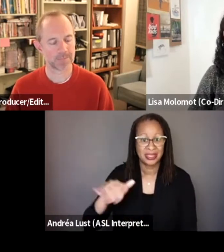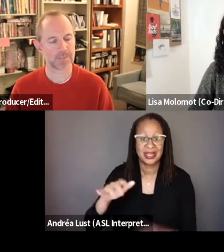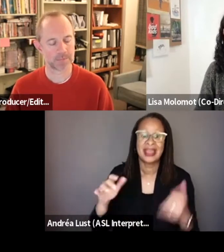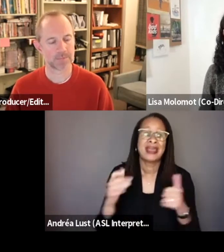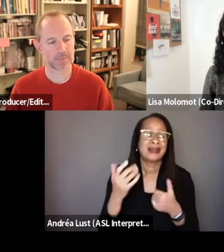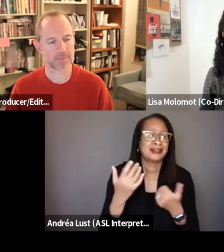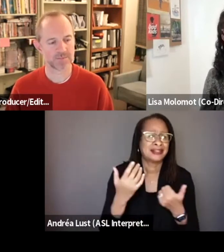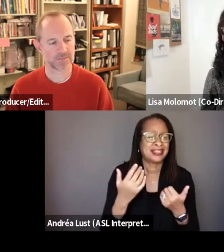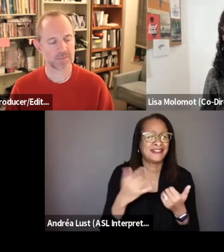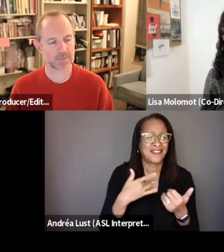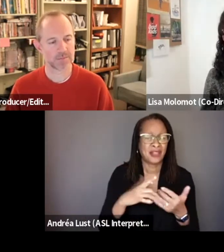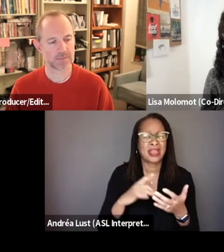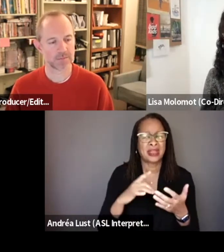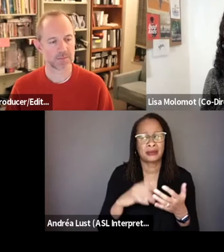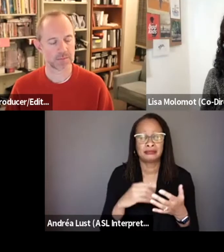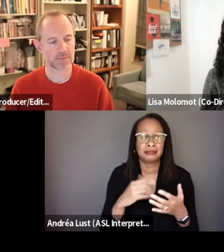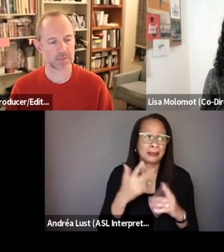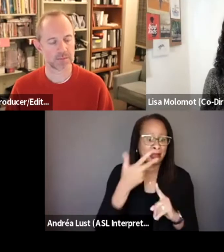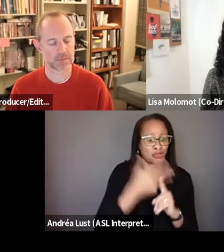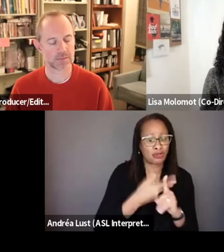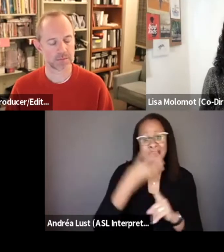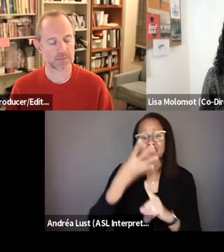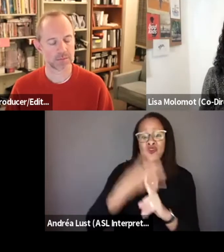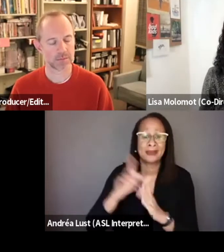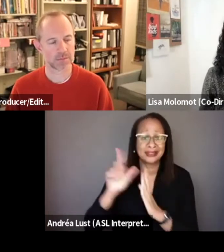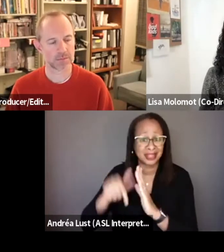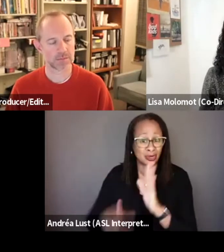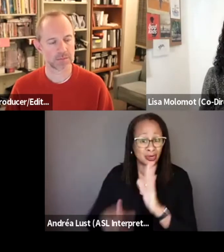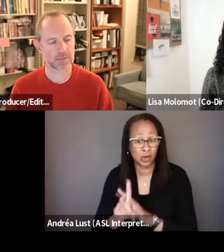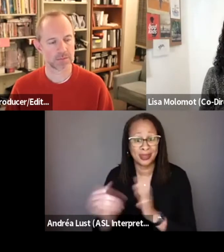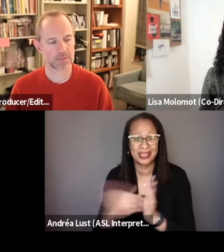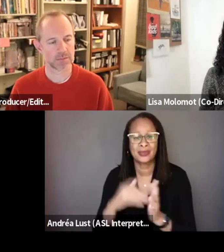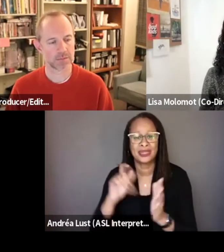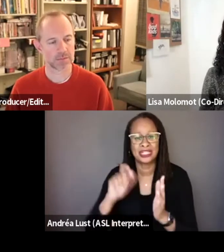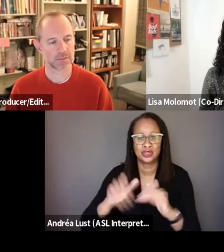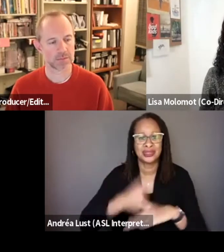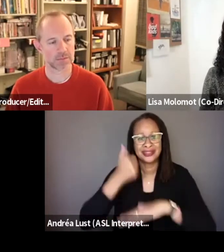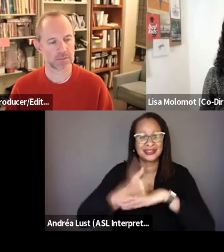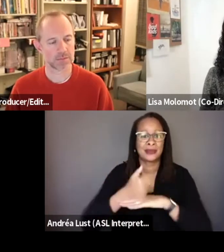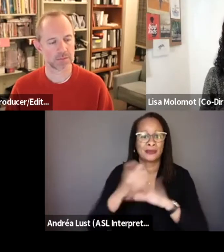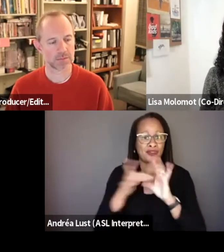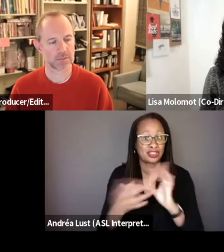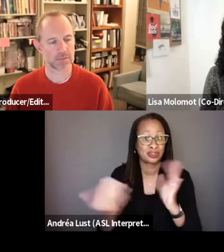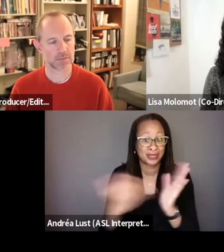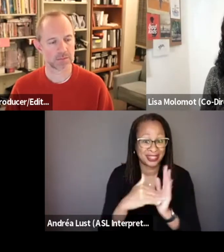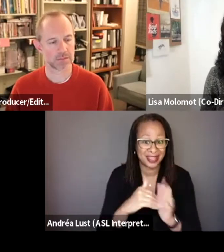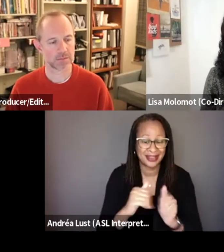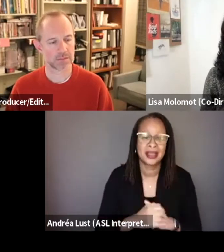because it had been three months or four months. And it's important to spend time with people